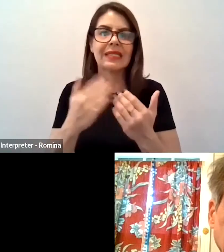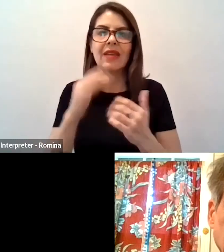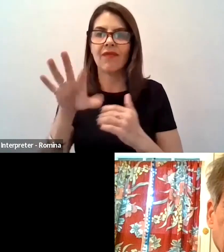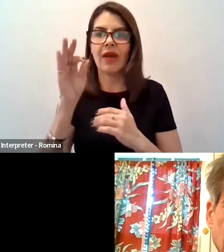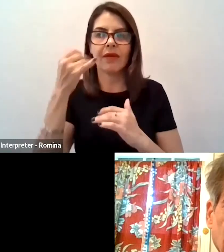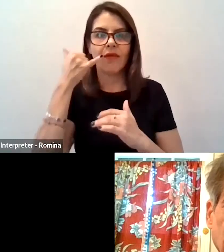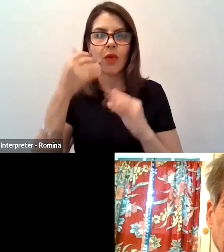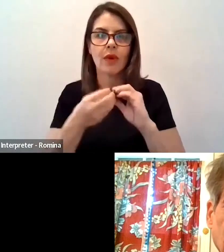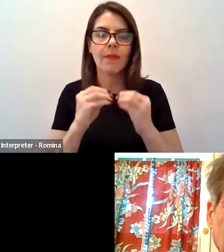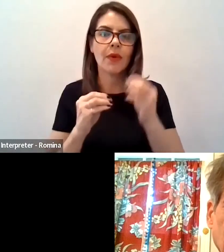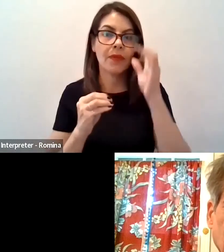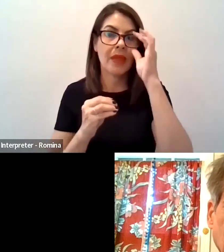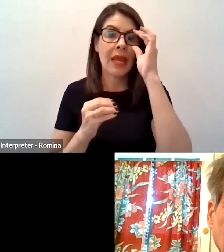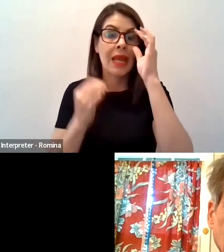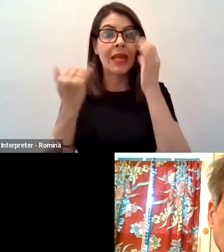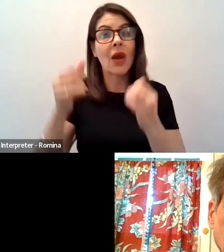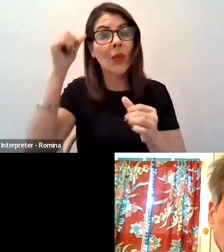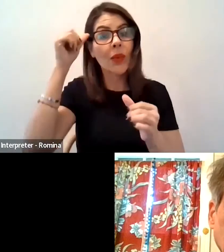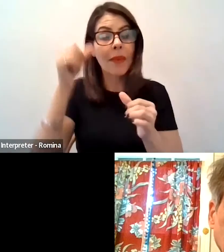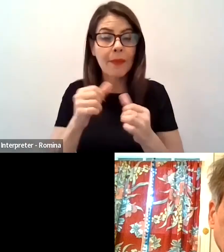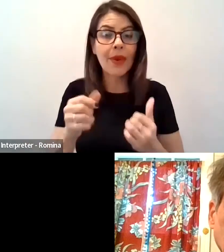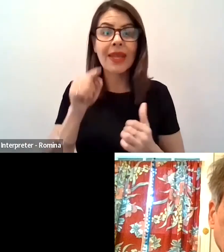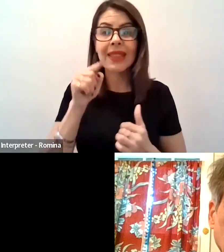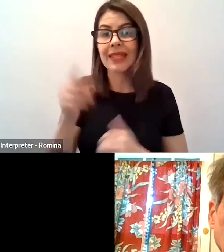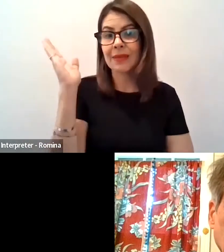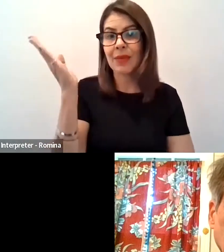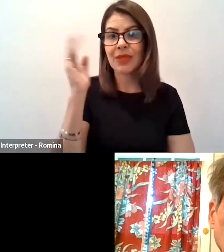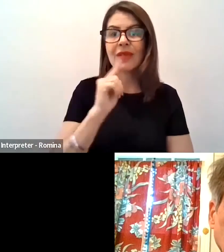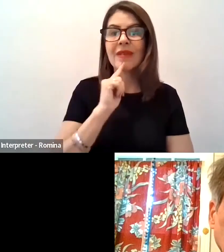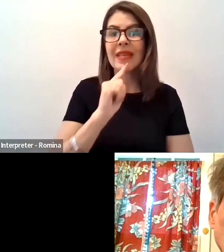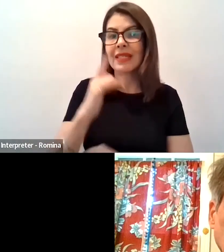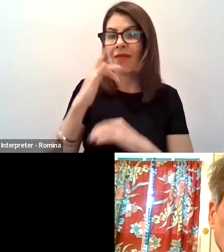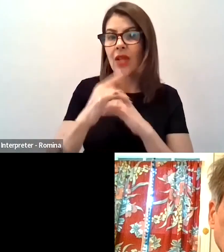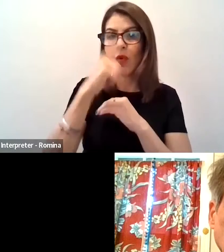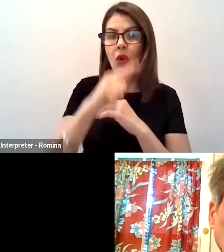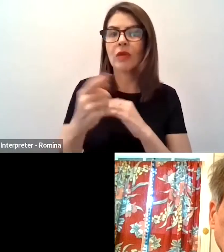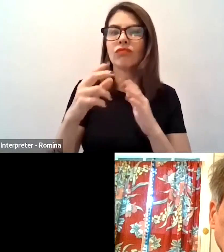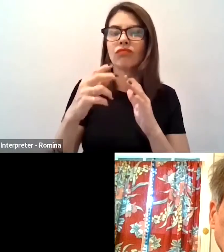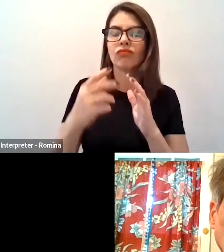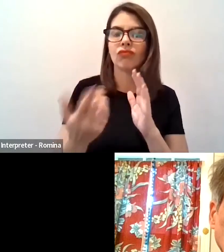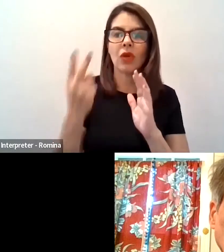As a reminder to everyone watching this presentation is available as a replay on our YouTube channel